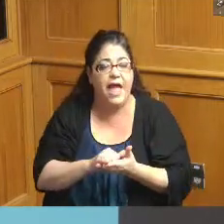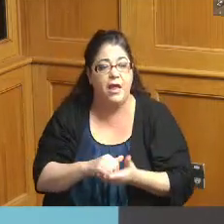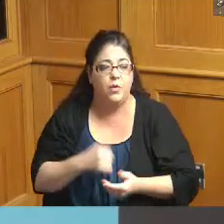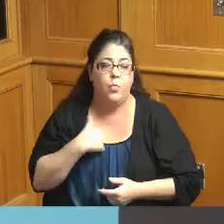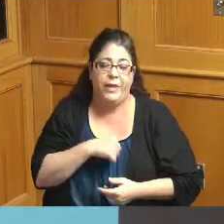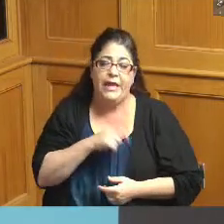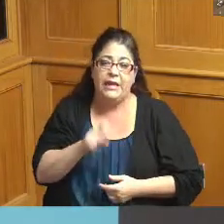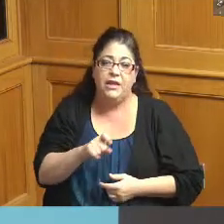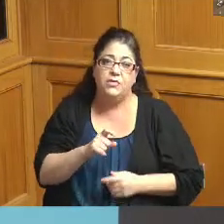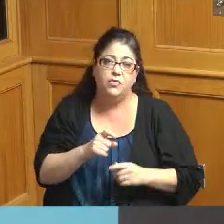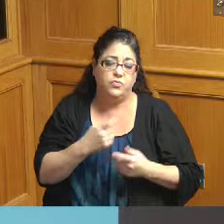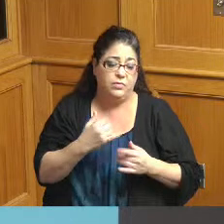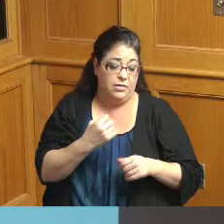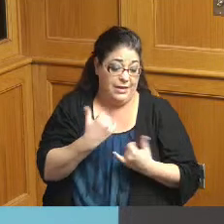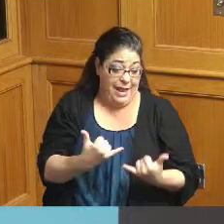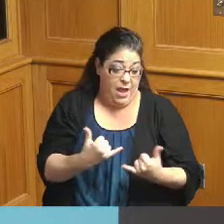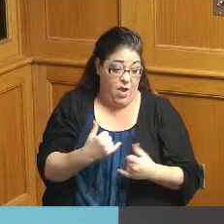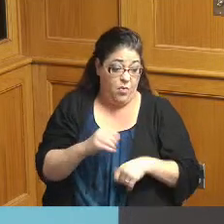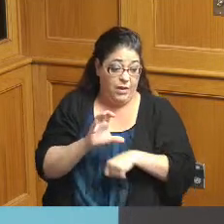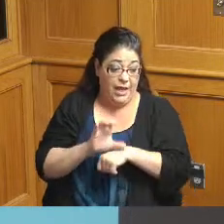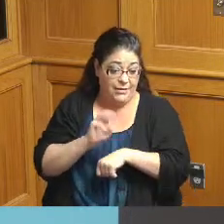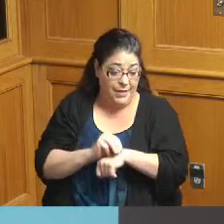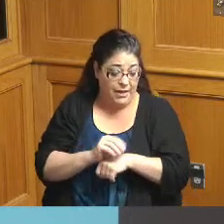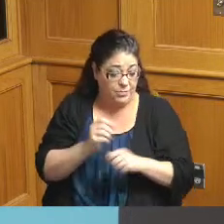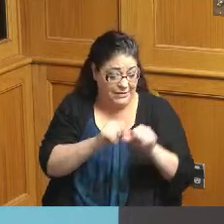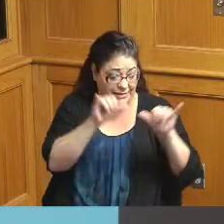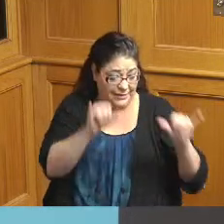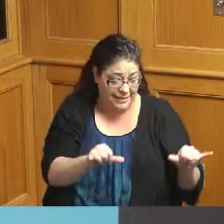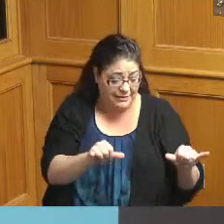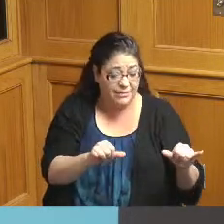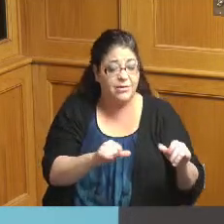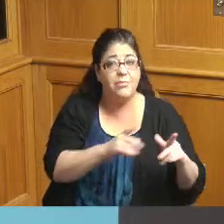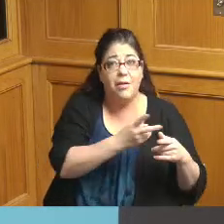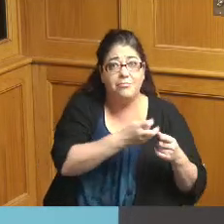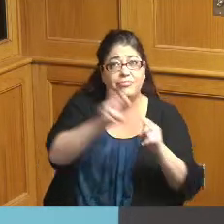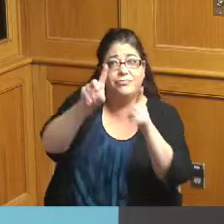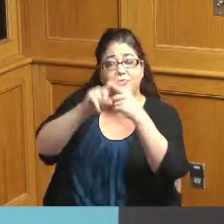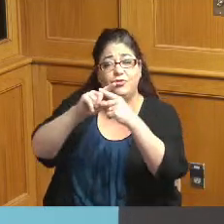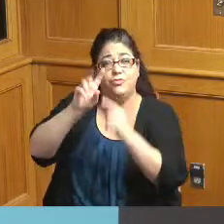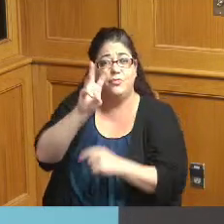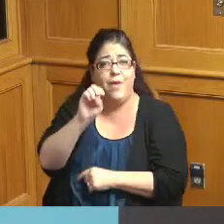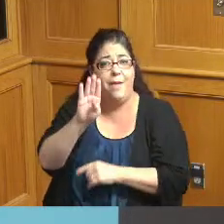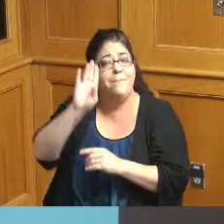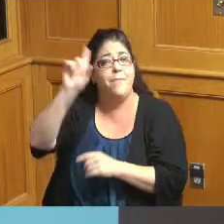from our current case management system to a web-based platform the other piece which I've